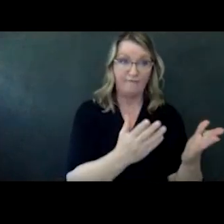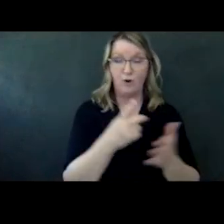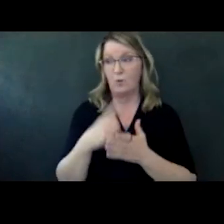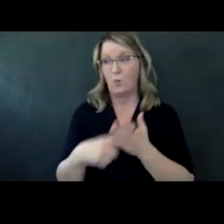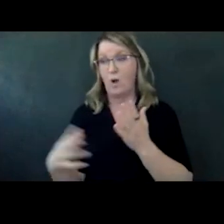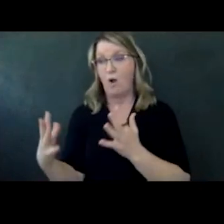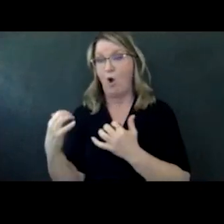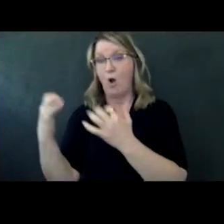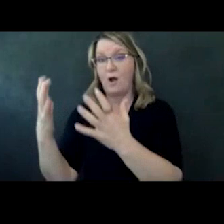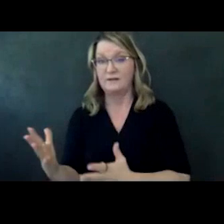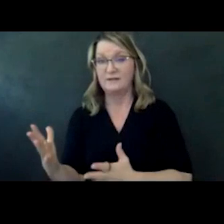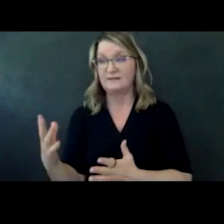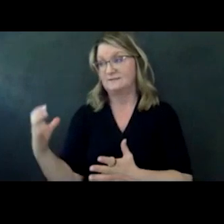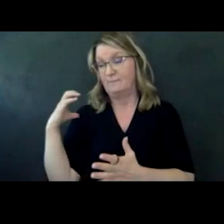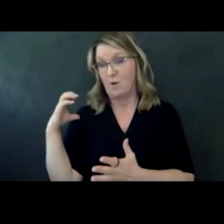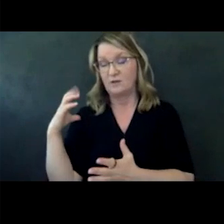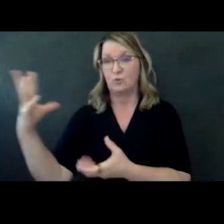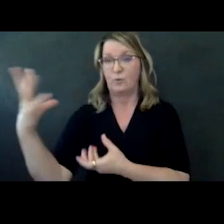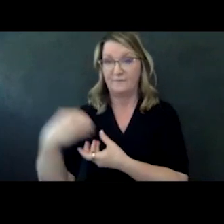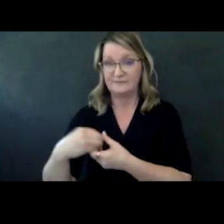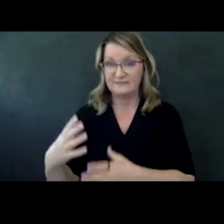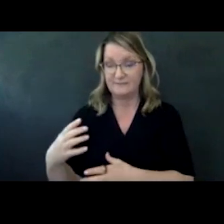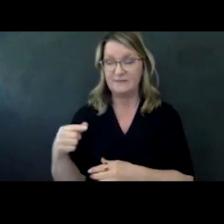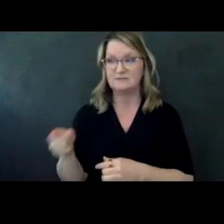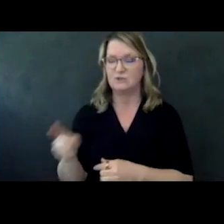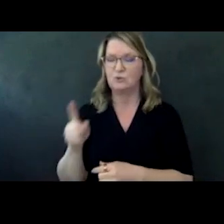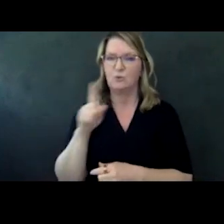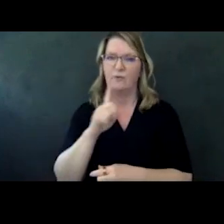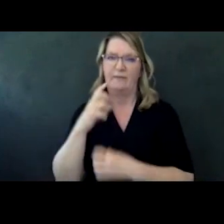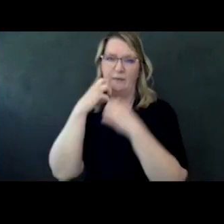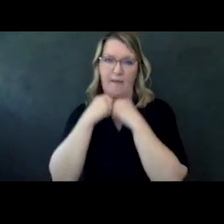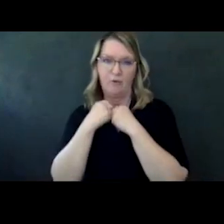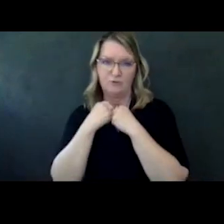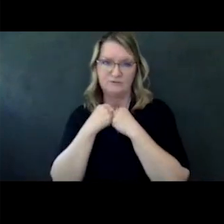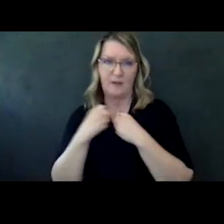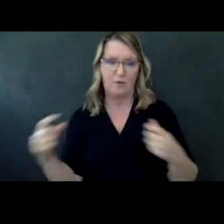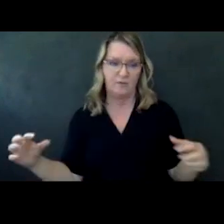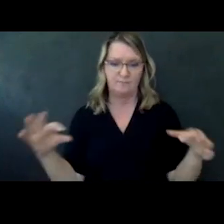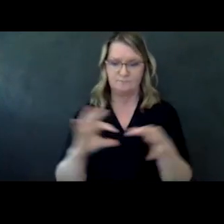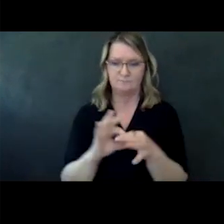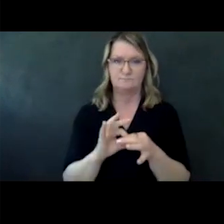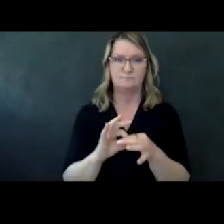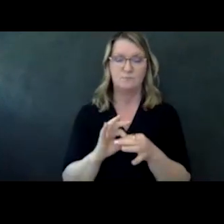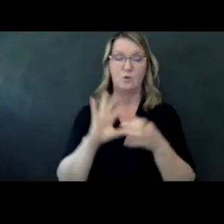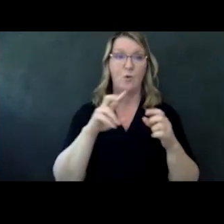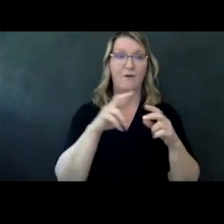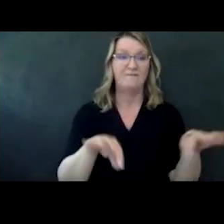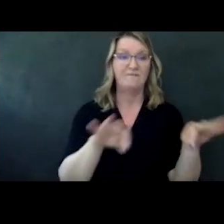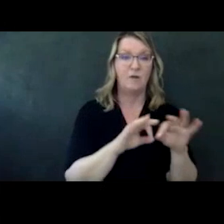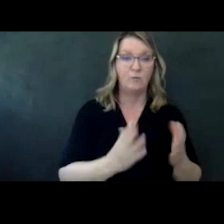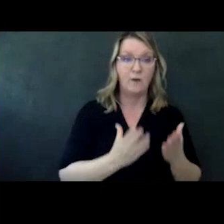or participants, truly cares about. Your value proposition explains why they should work with